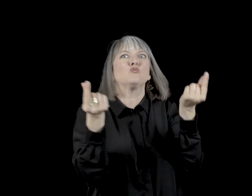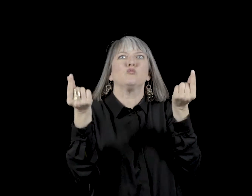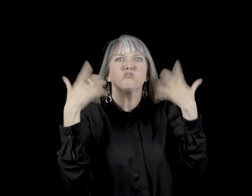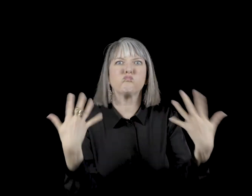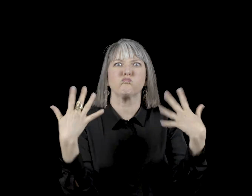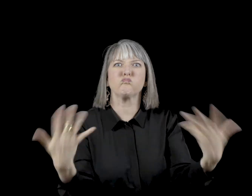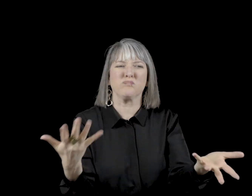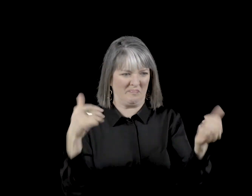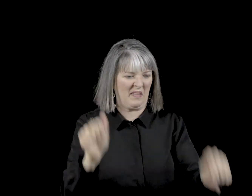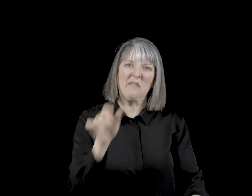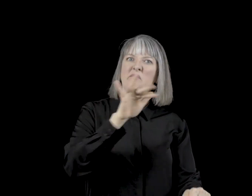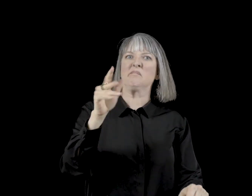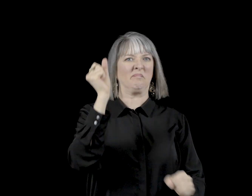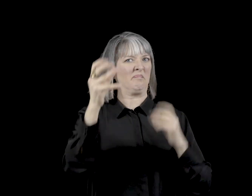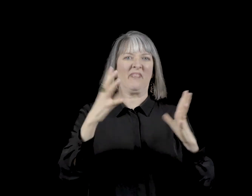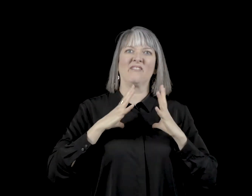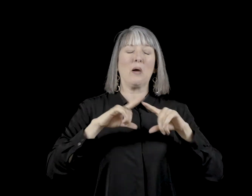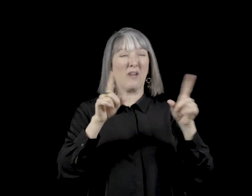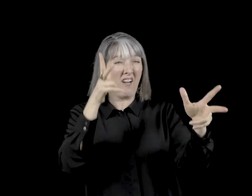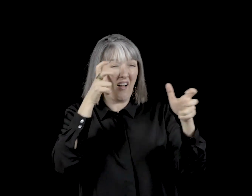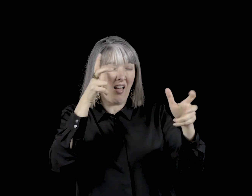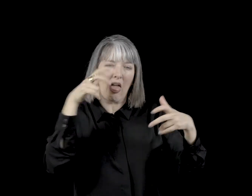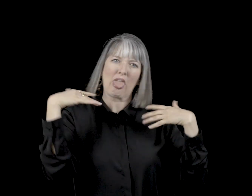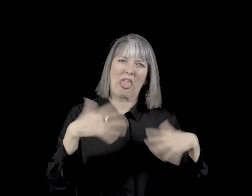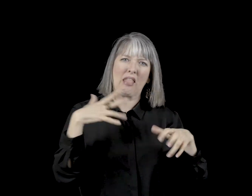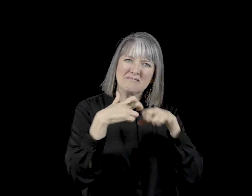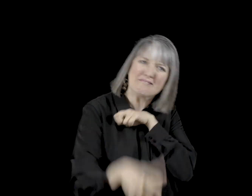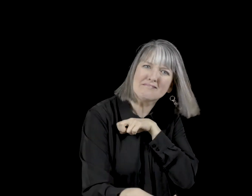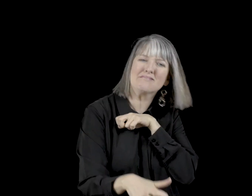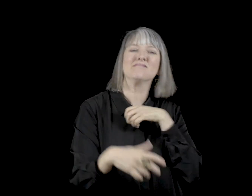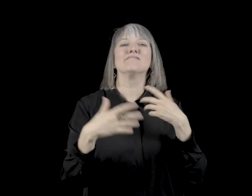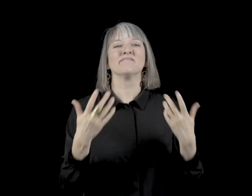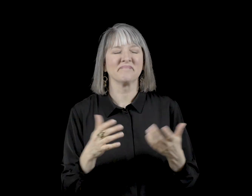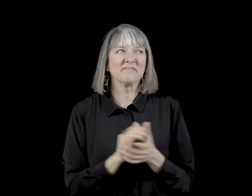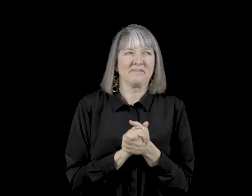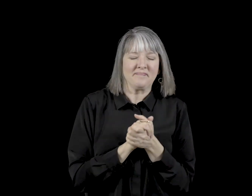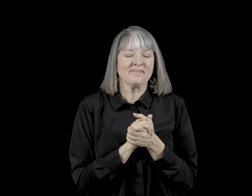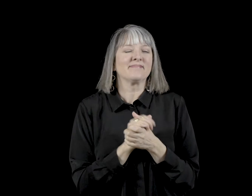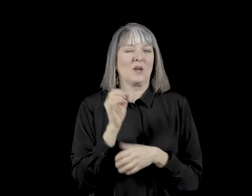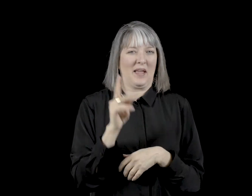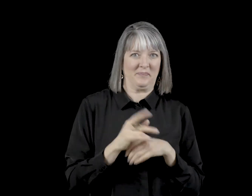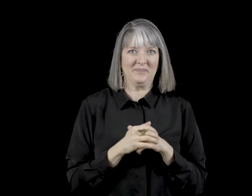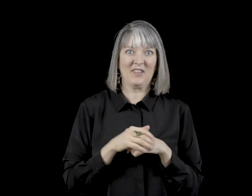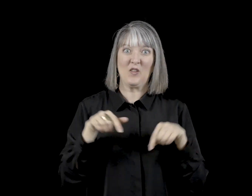What can one do? Tell me! Tell me! Can fingerspelling just fine yet the hang up is receiving fingerspelling in return. It is so hard! Okay